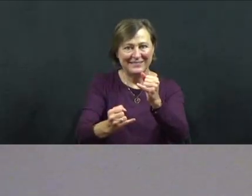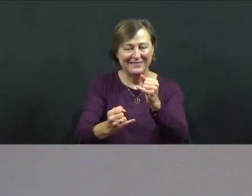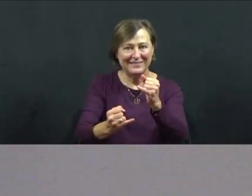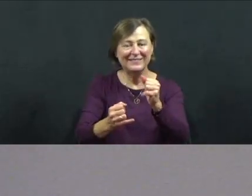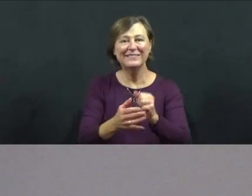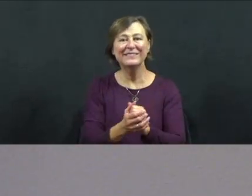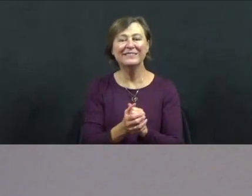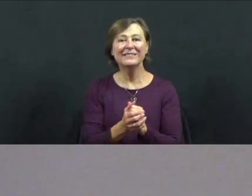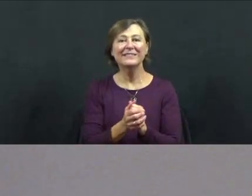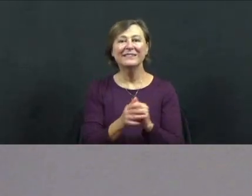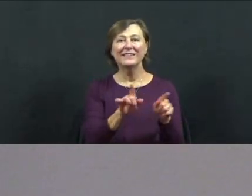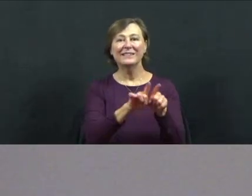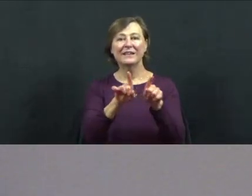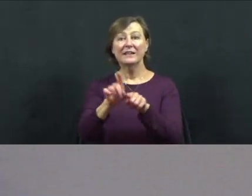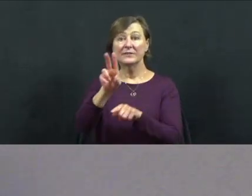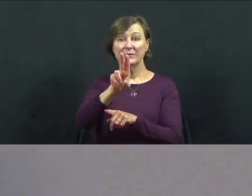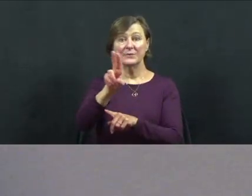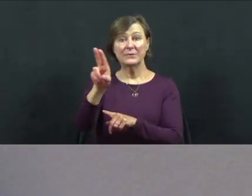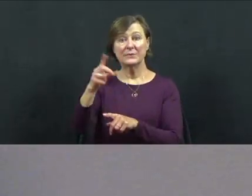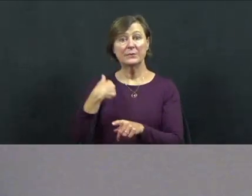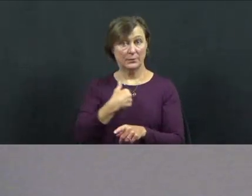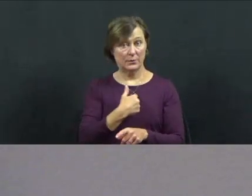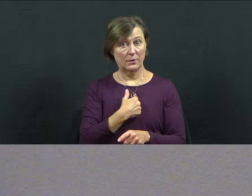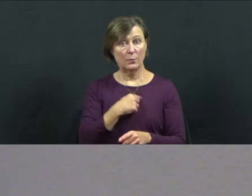As Unitarian Universalist, we covenant to affirm